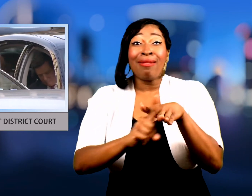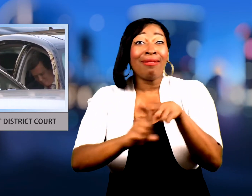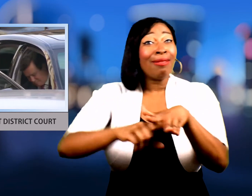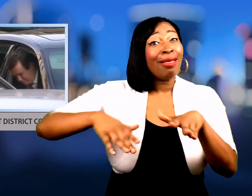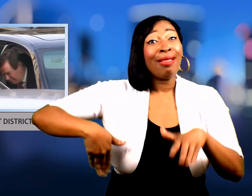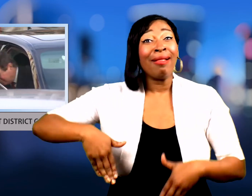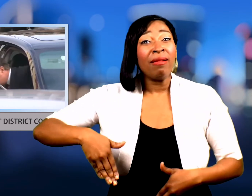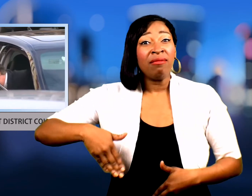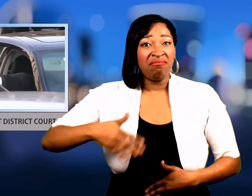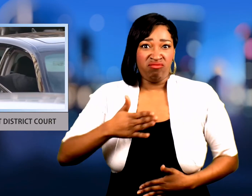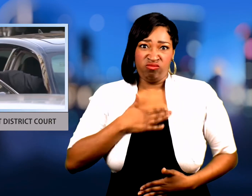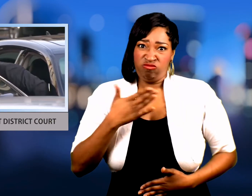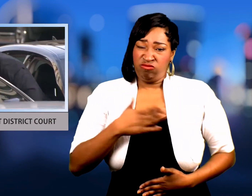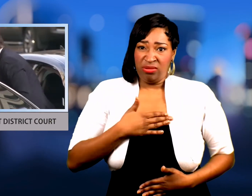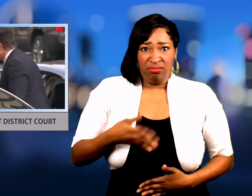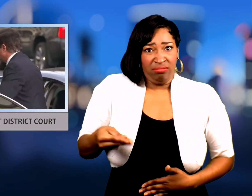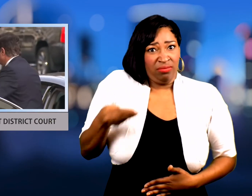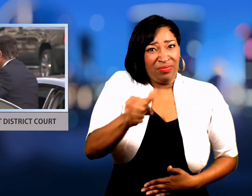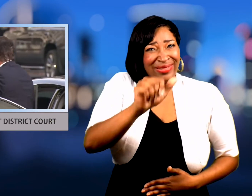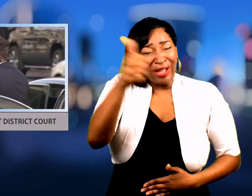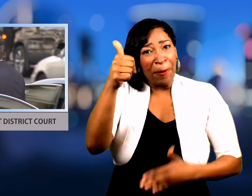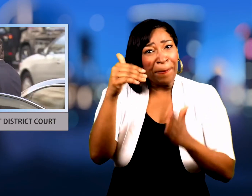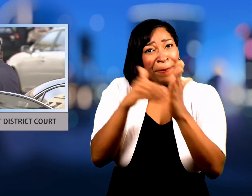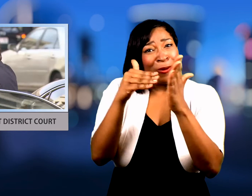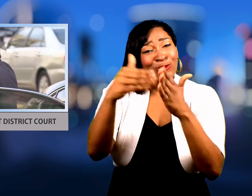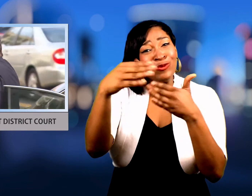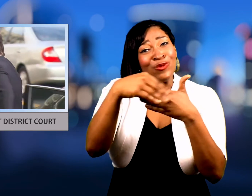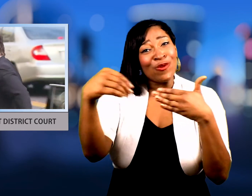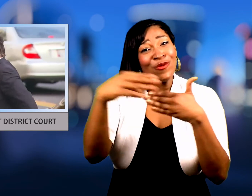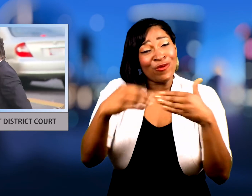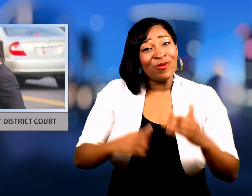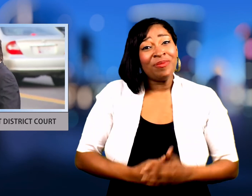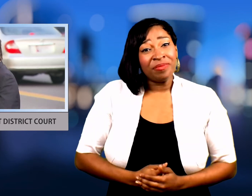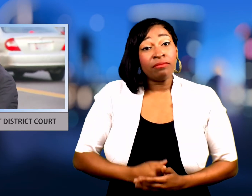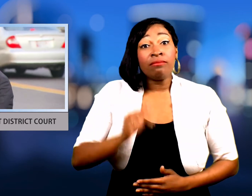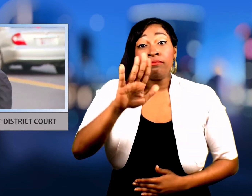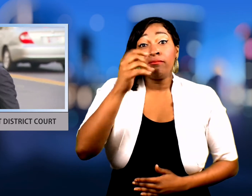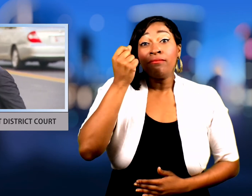for future court appearances. But prosecutors believe